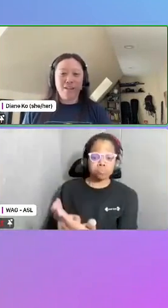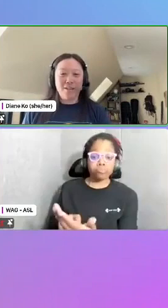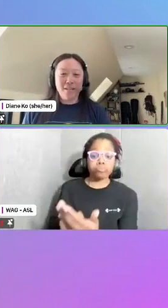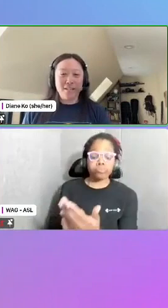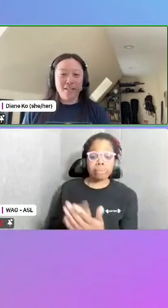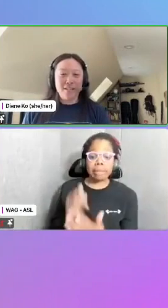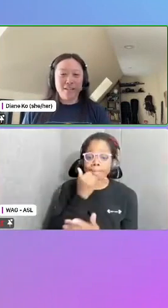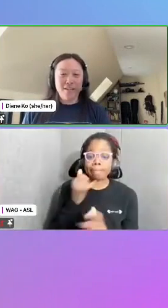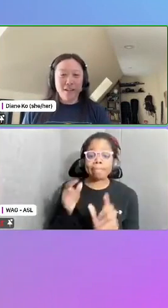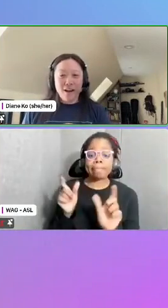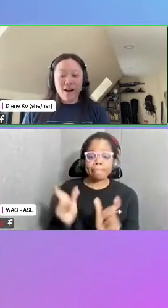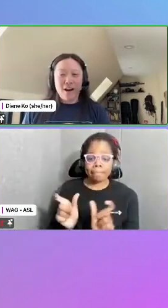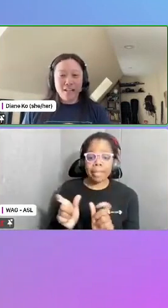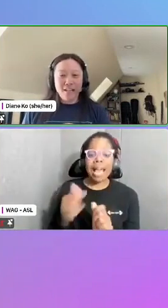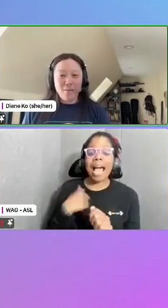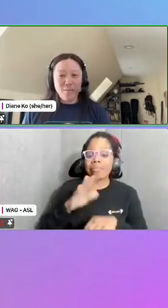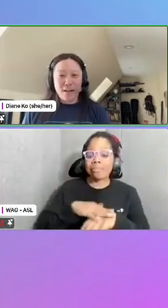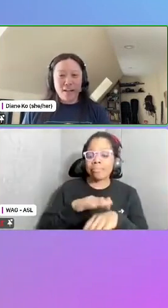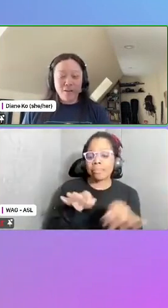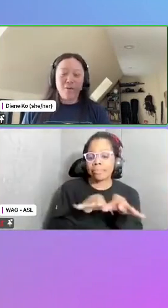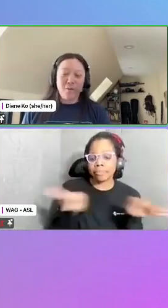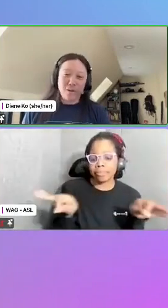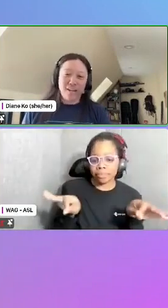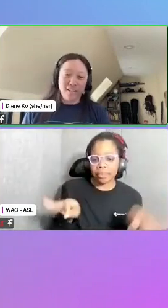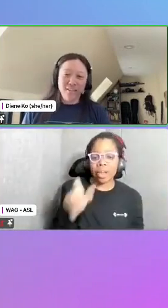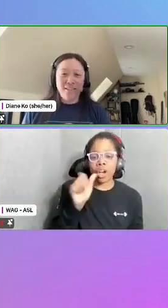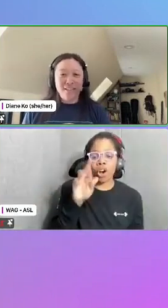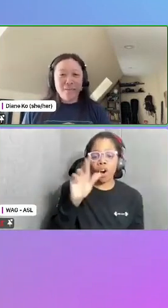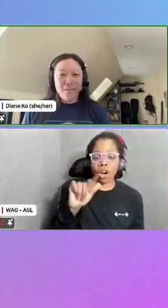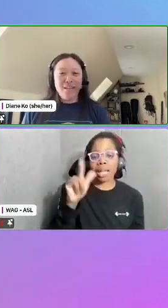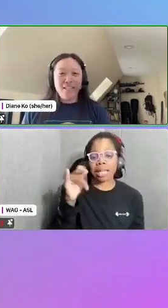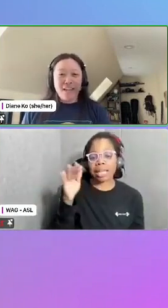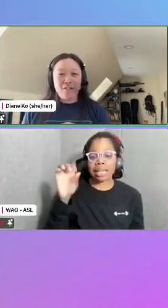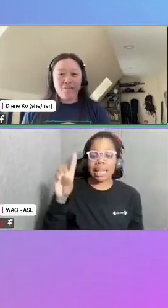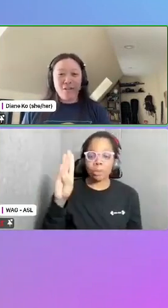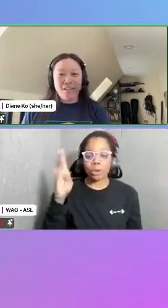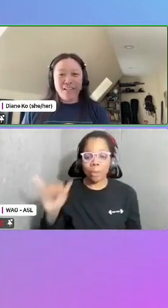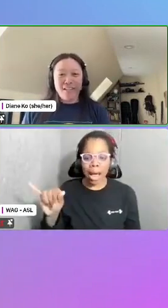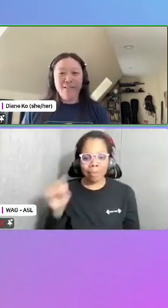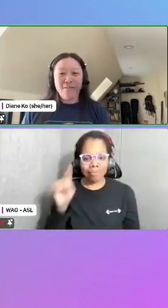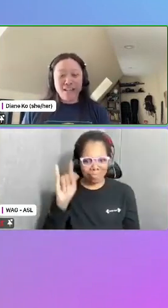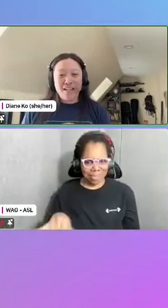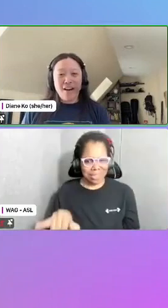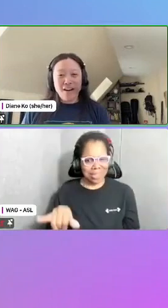group all other props passed in as in other props. Pee